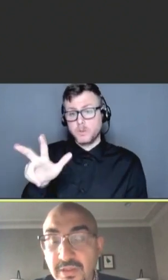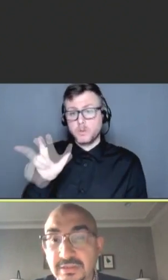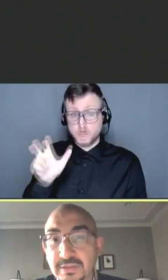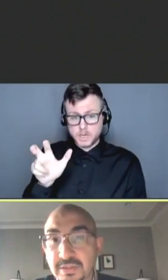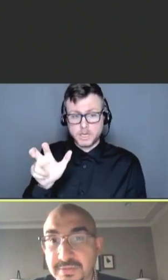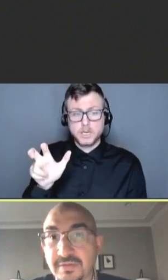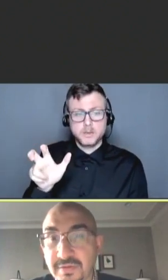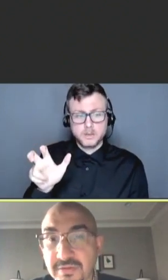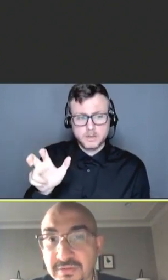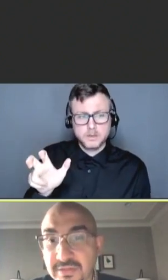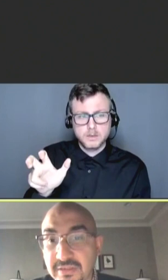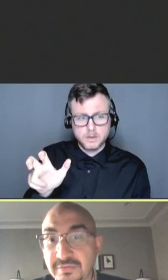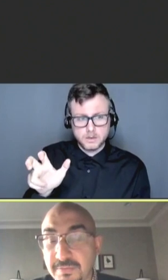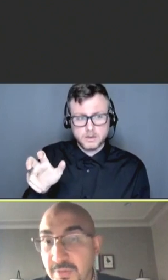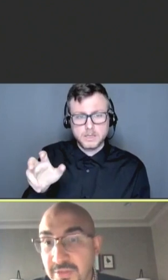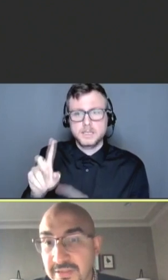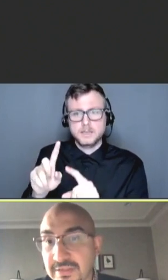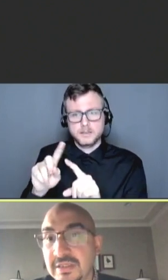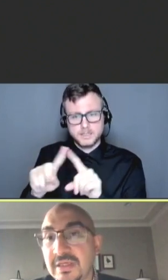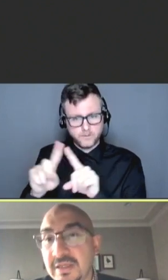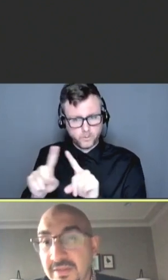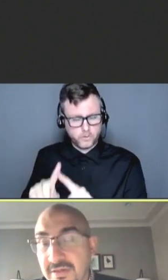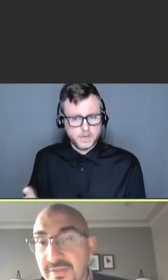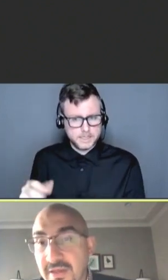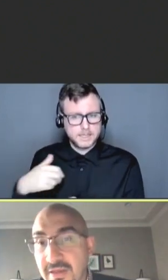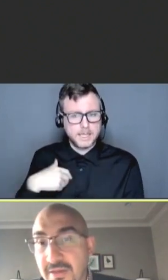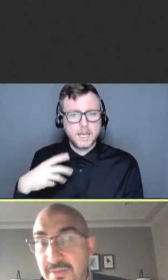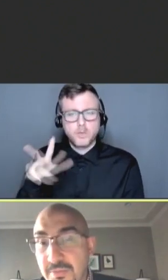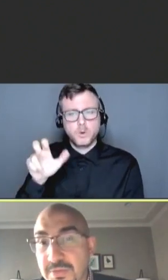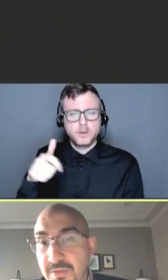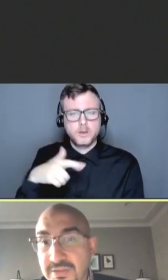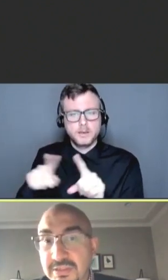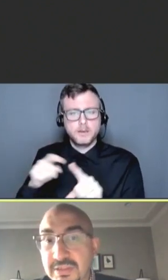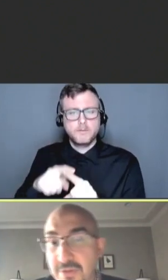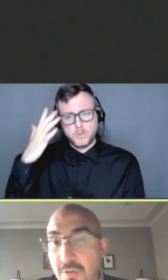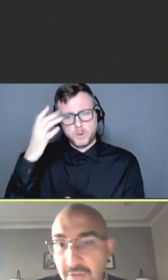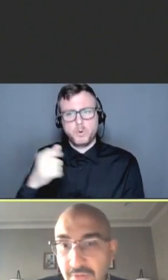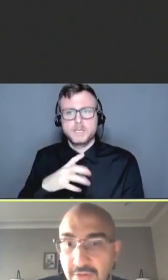antibodies representing 310 different memory cells that got the booster immunization as Omicron.